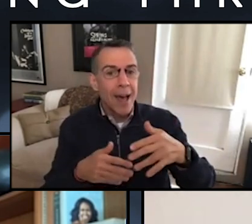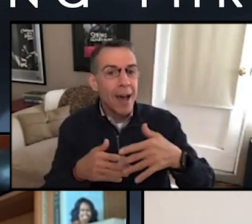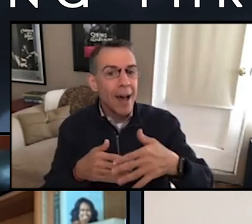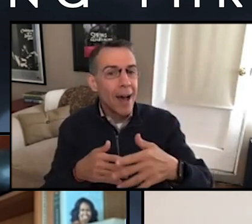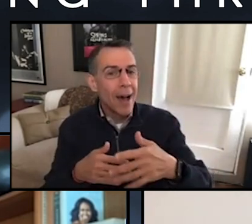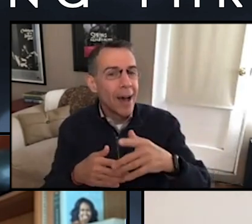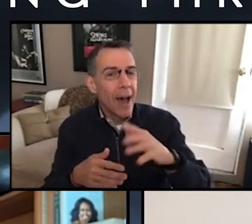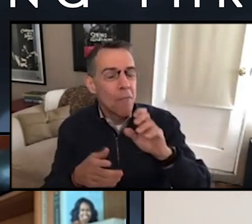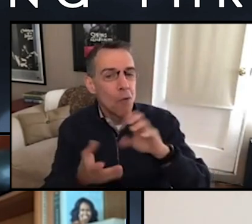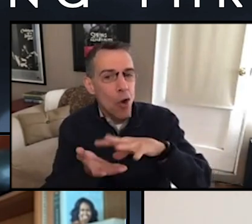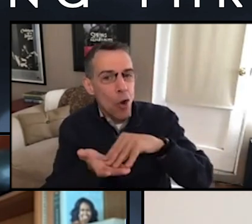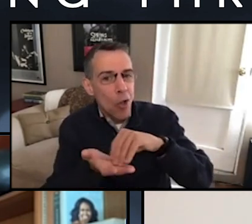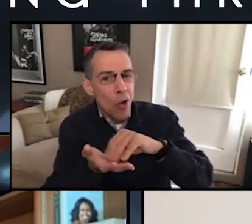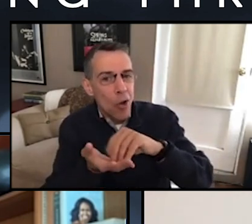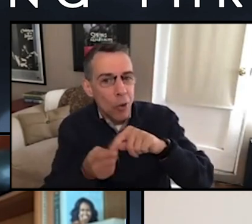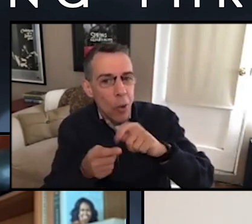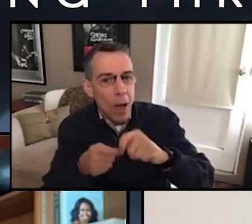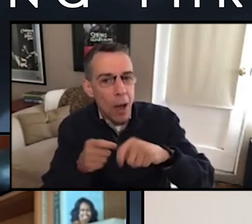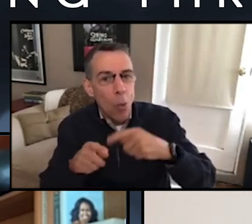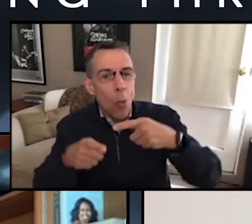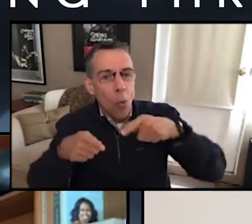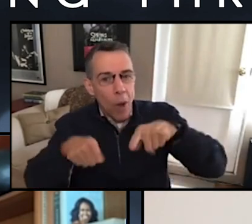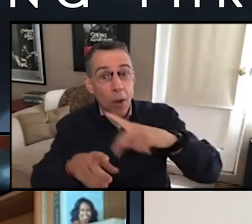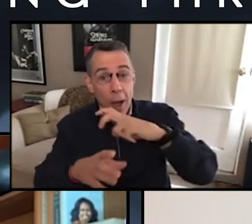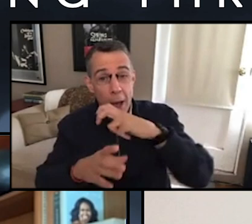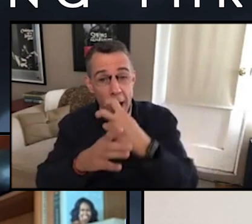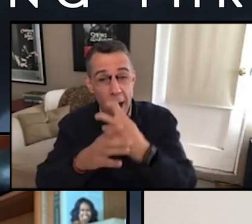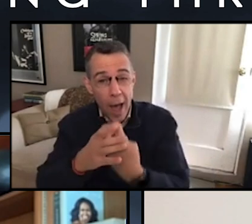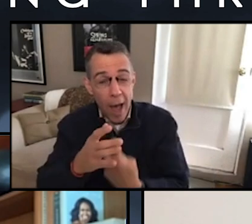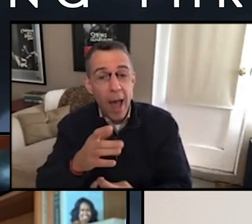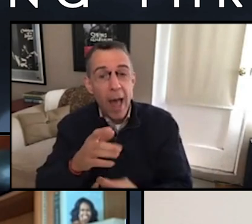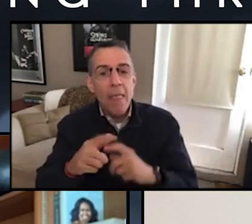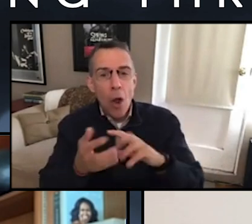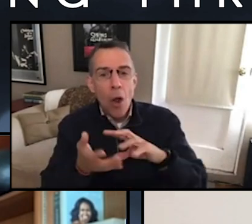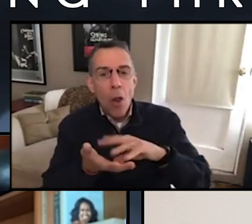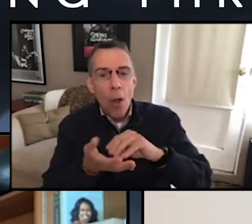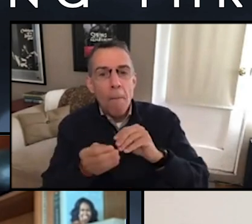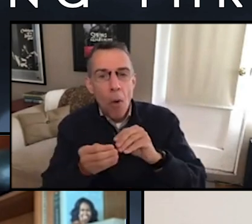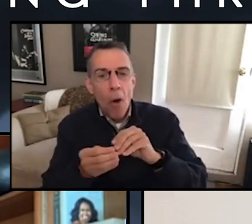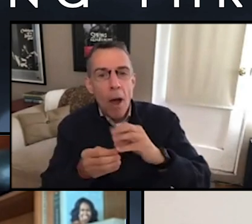until you get in there and really play with it. But as far as the process, you